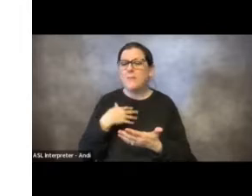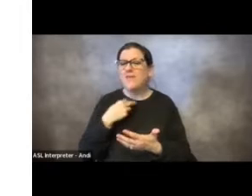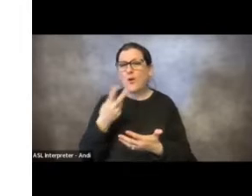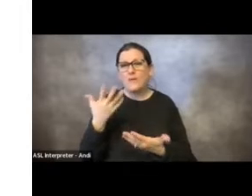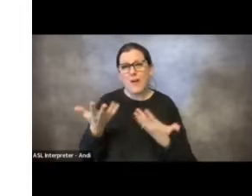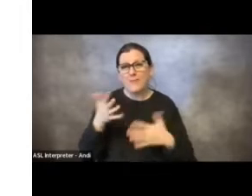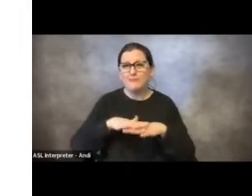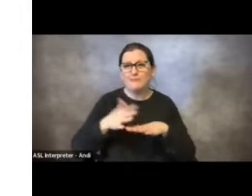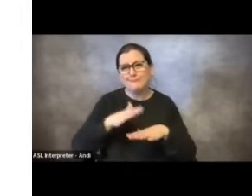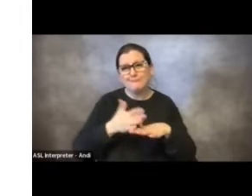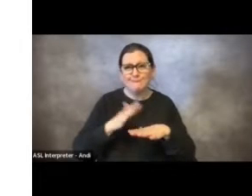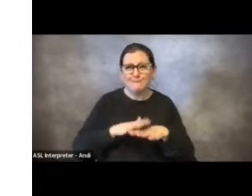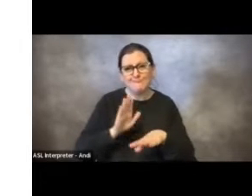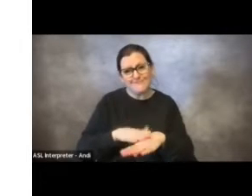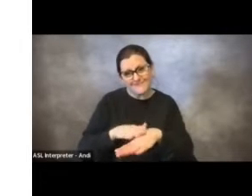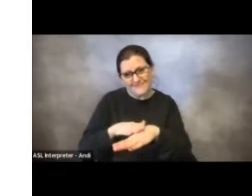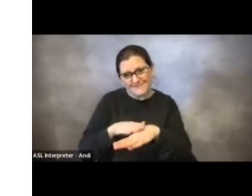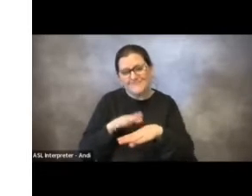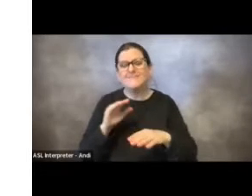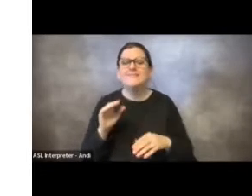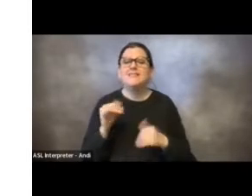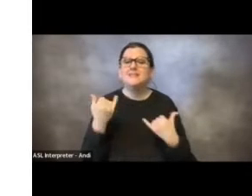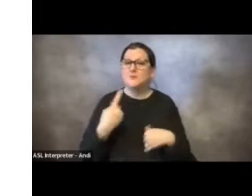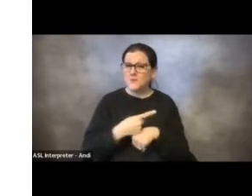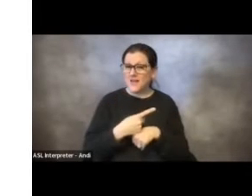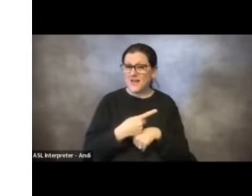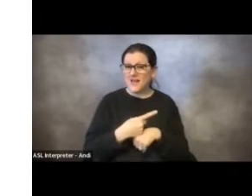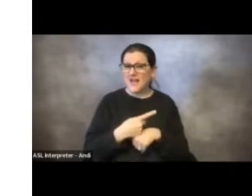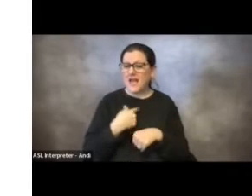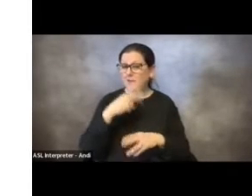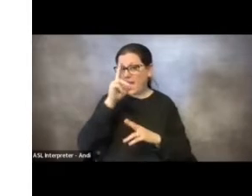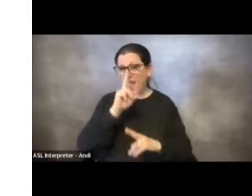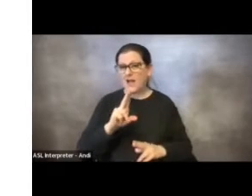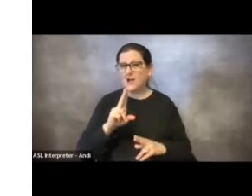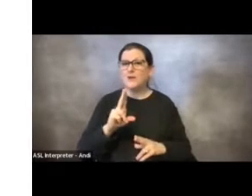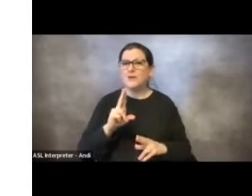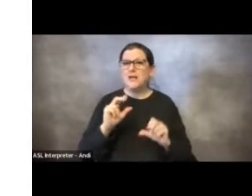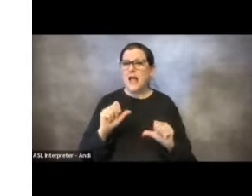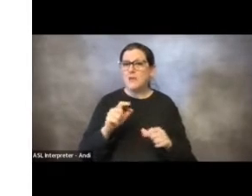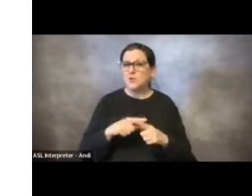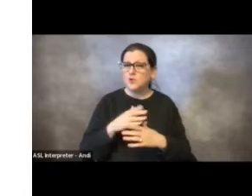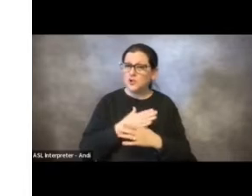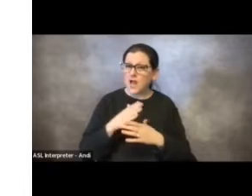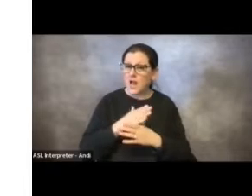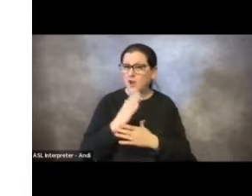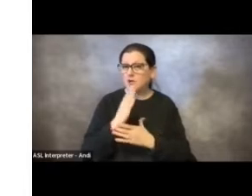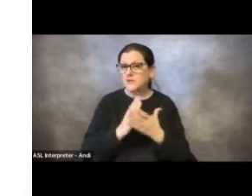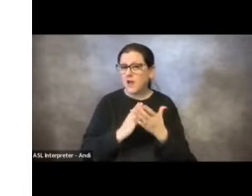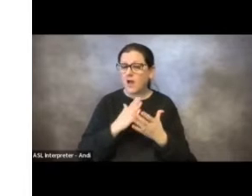me. And so today I'll honor to be able to share about some of the work that I have done as